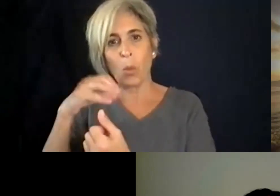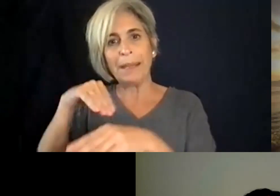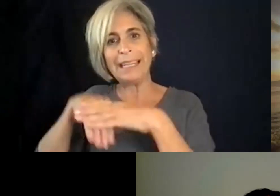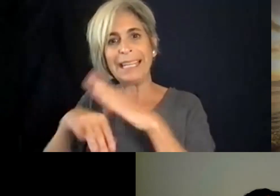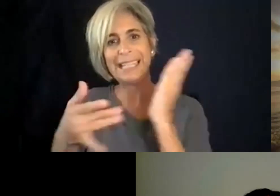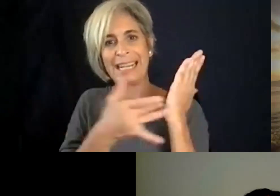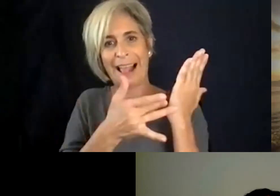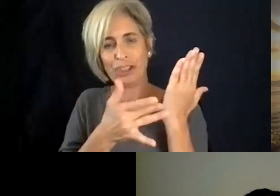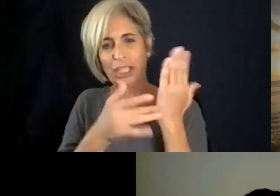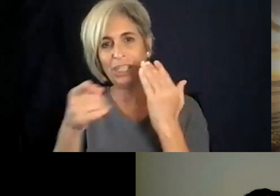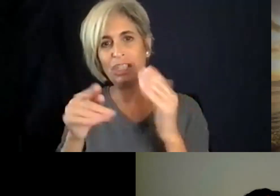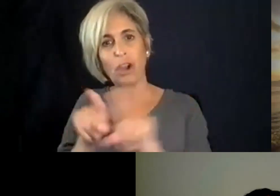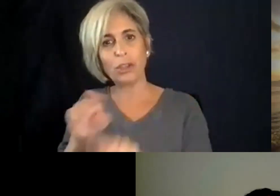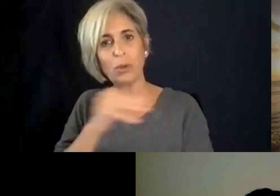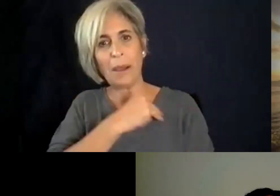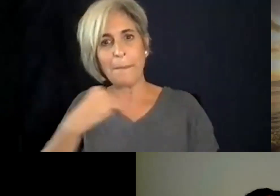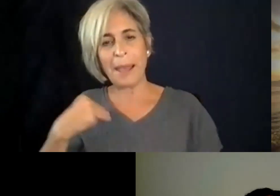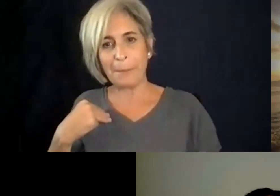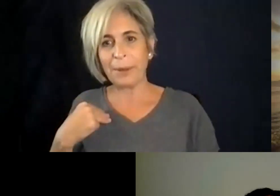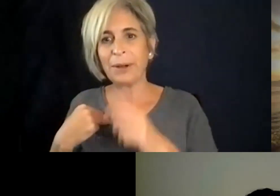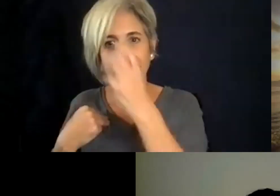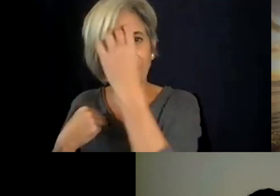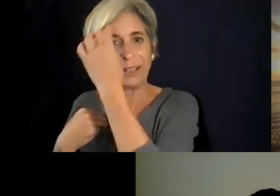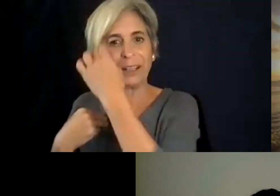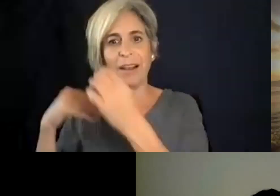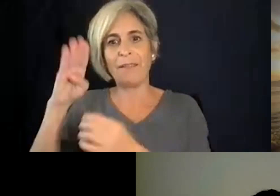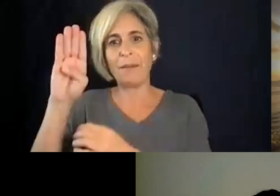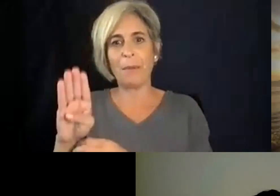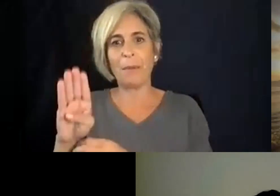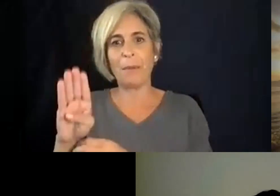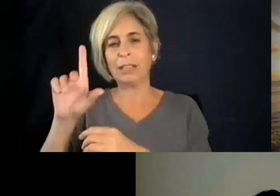She is also a member of SIM Boston and a 2017 graduate of RLF.